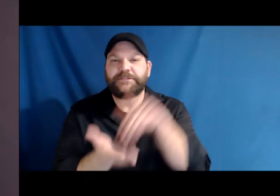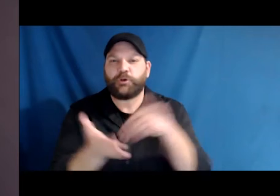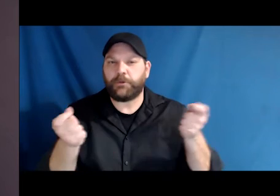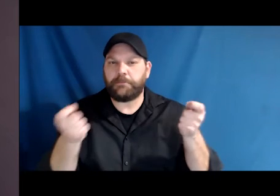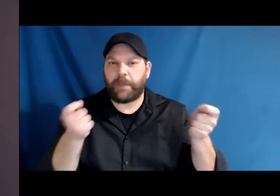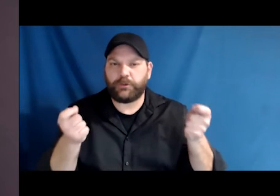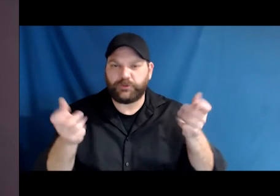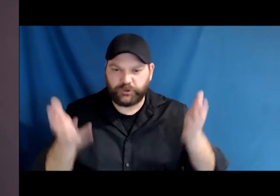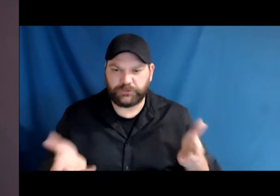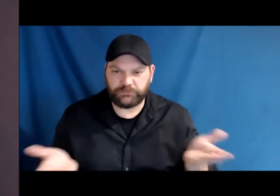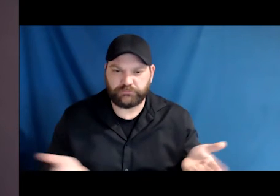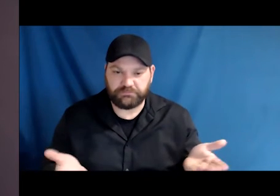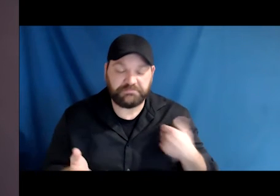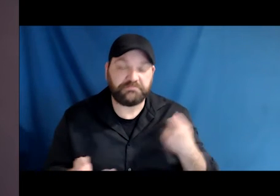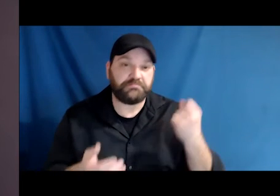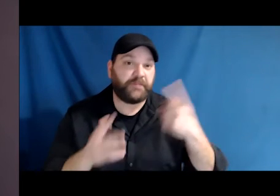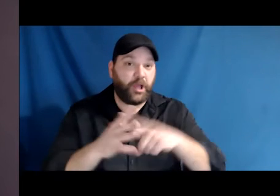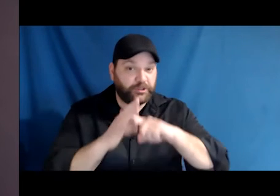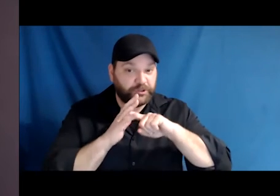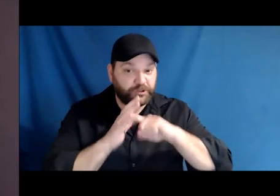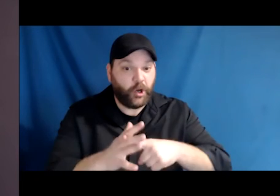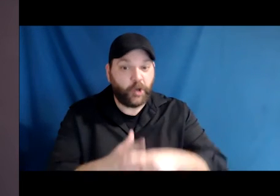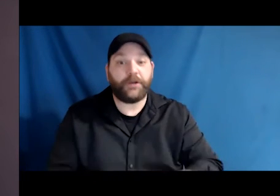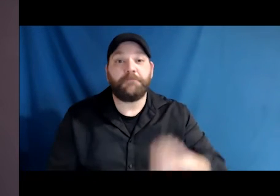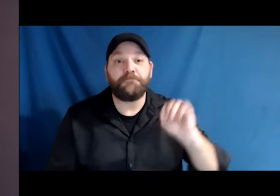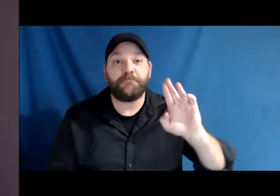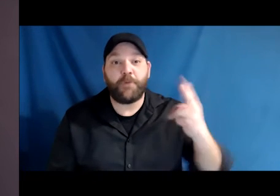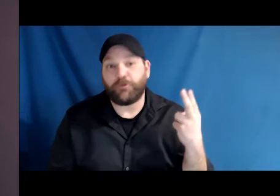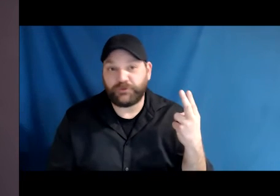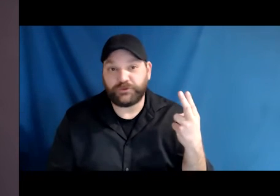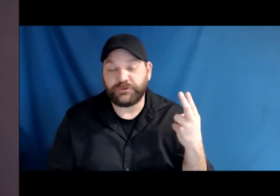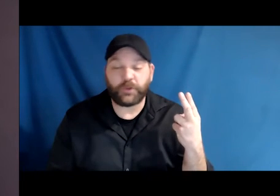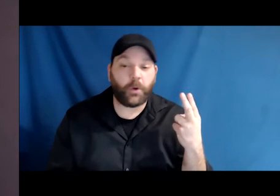I started this role in March, a few weeks or a week or so before the shutdown,